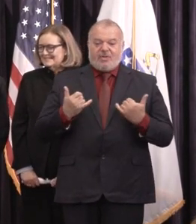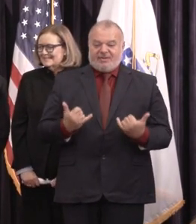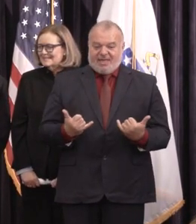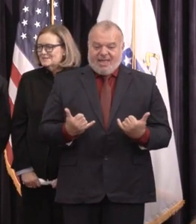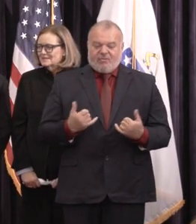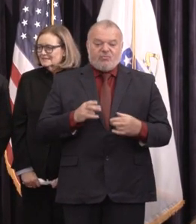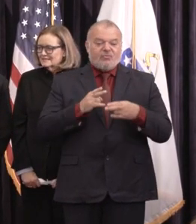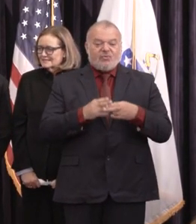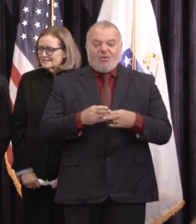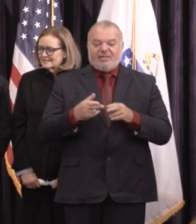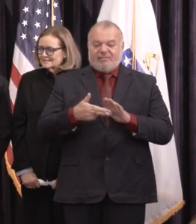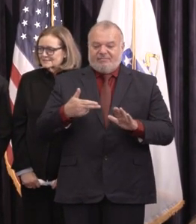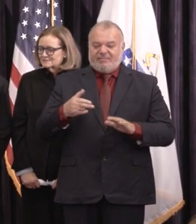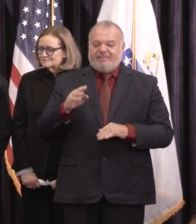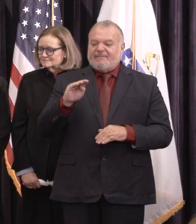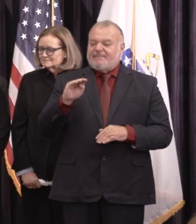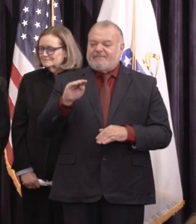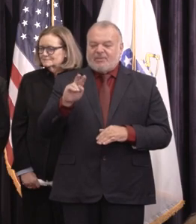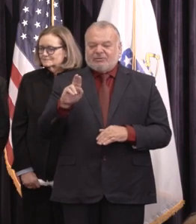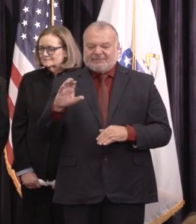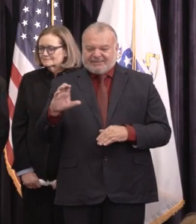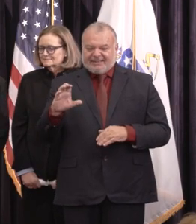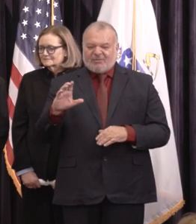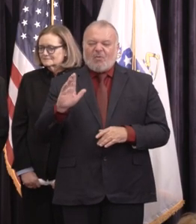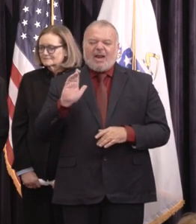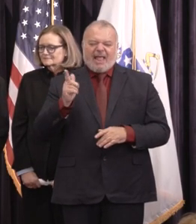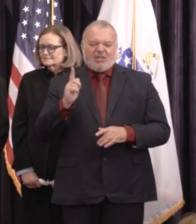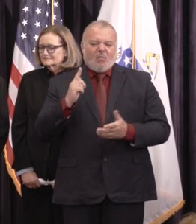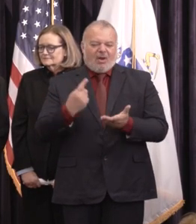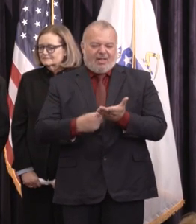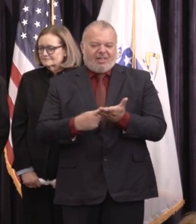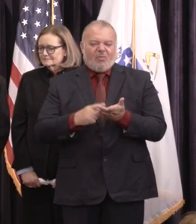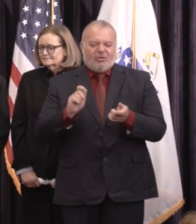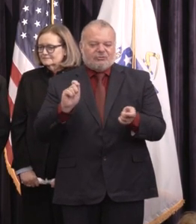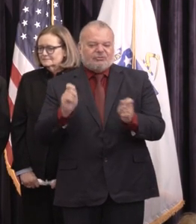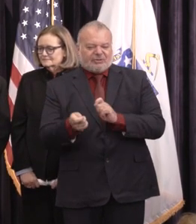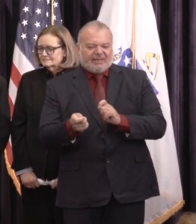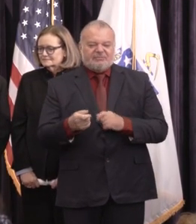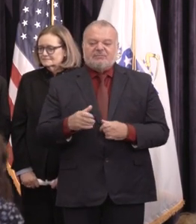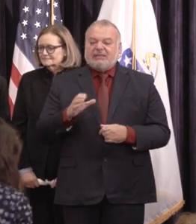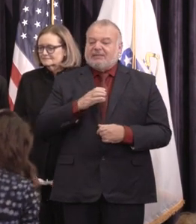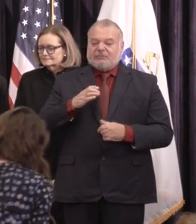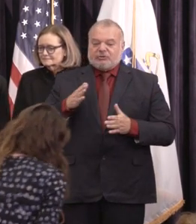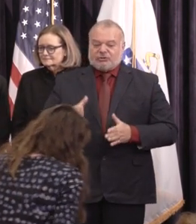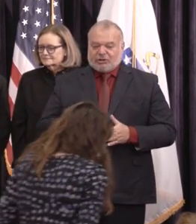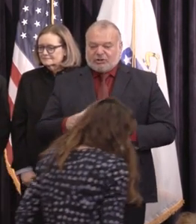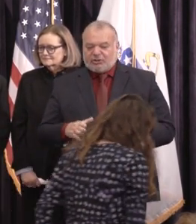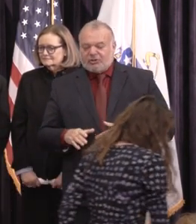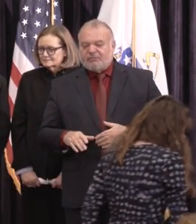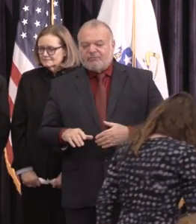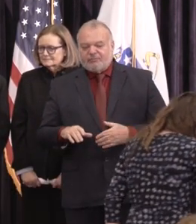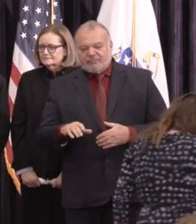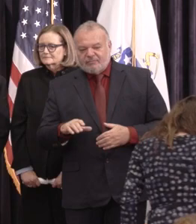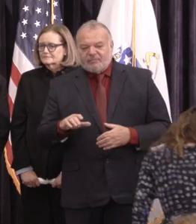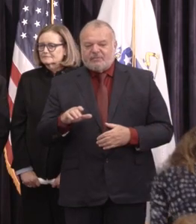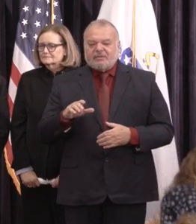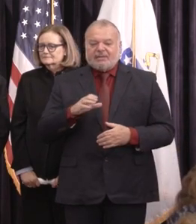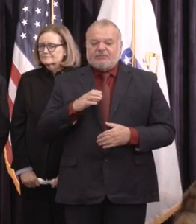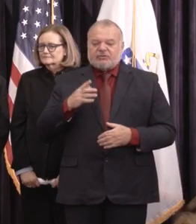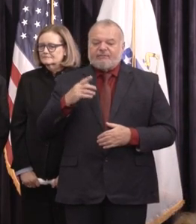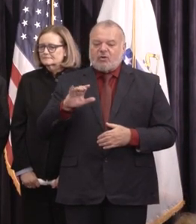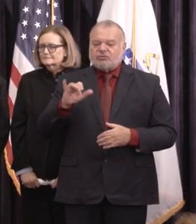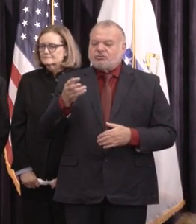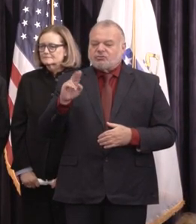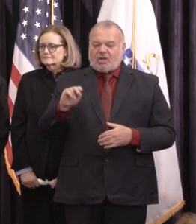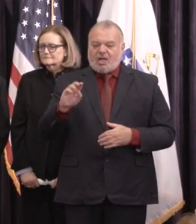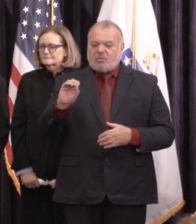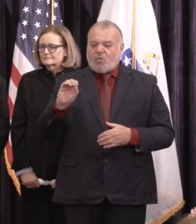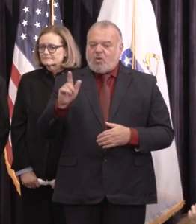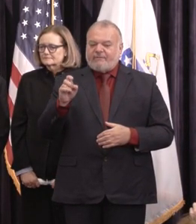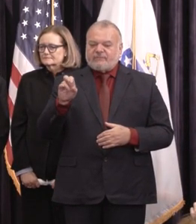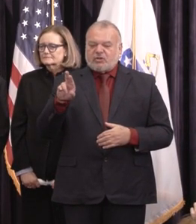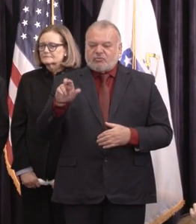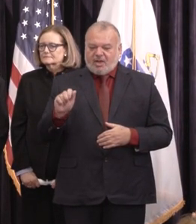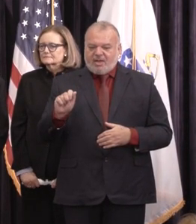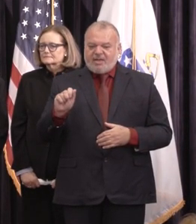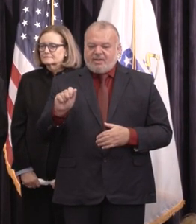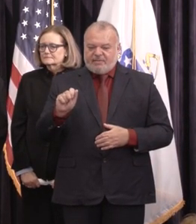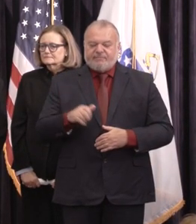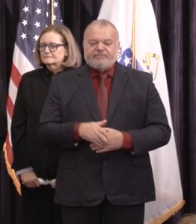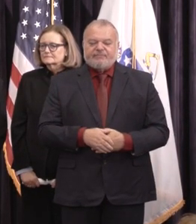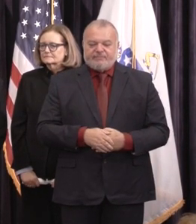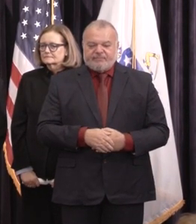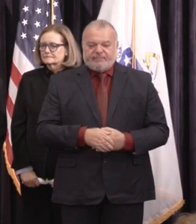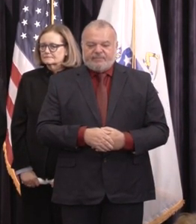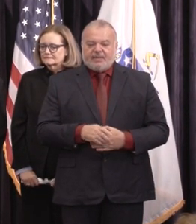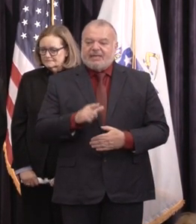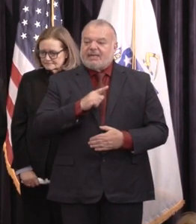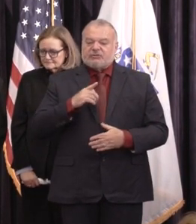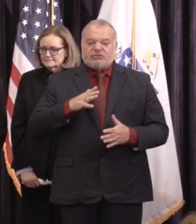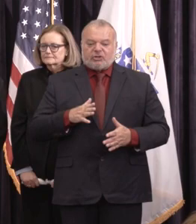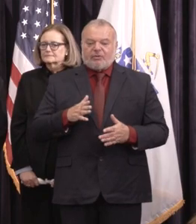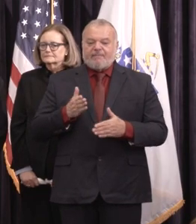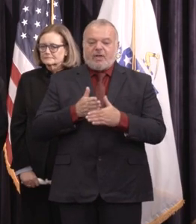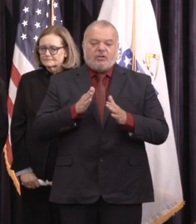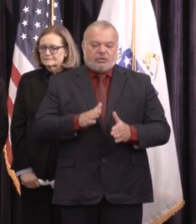Commissioner Jane Rider. Commissioner John Oliveira. Jay Livingstone, and Nick Collins.